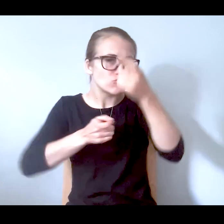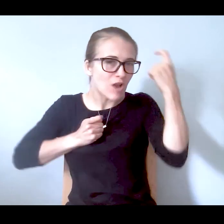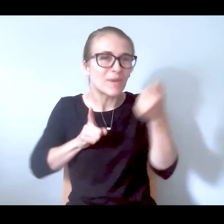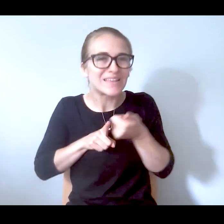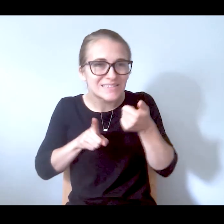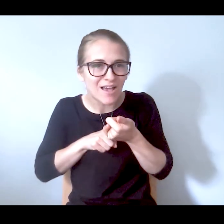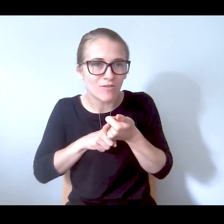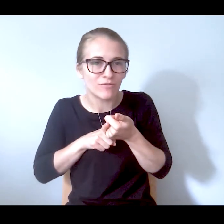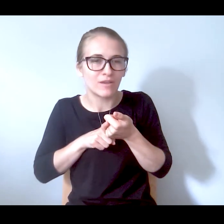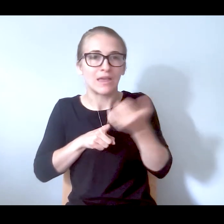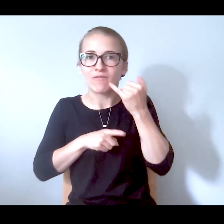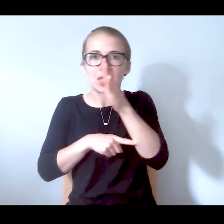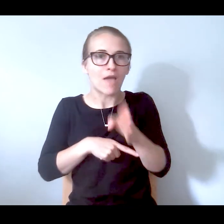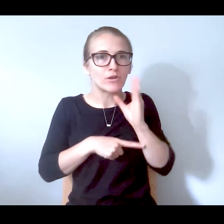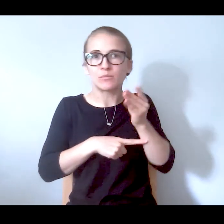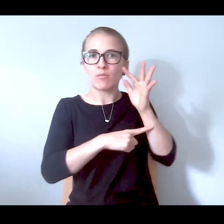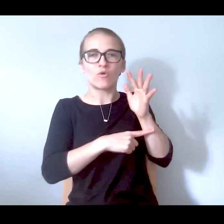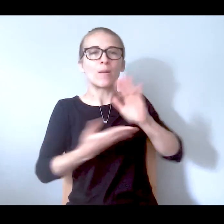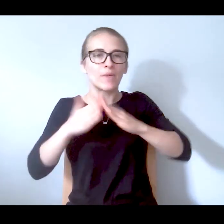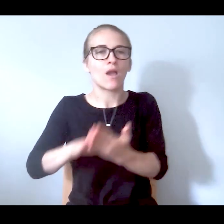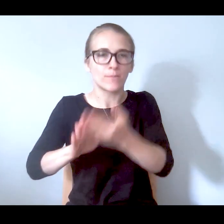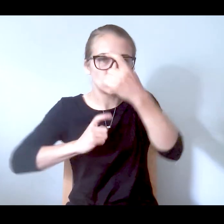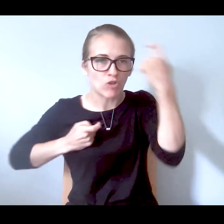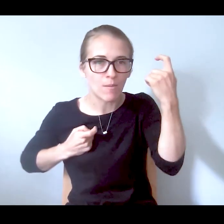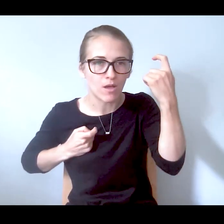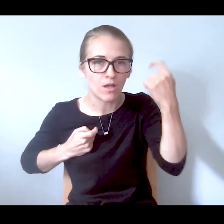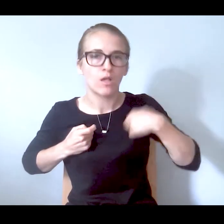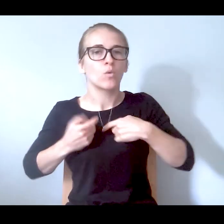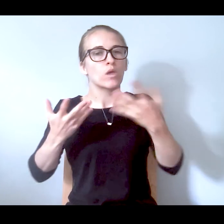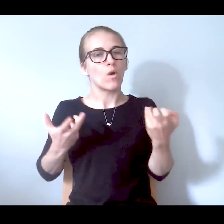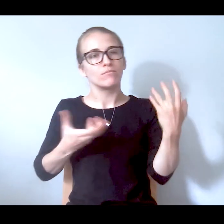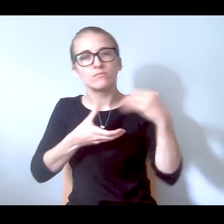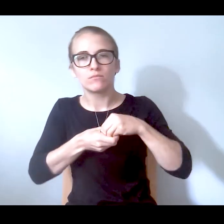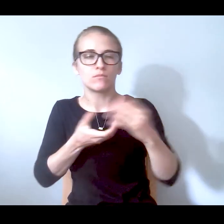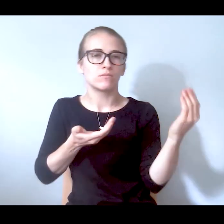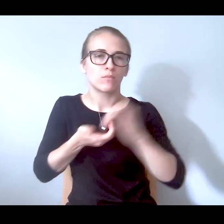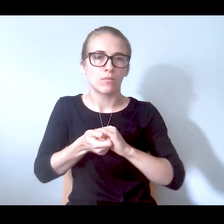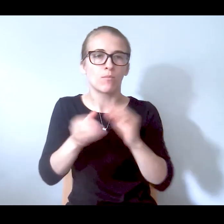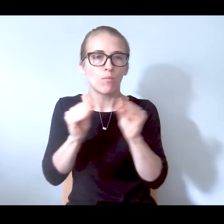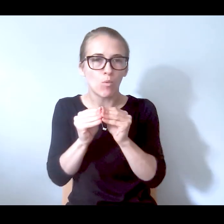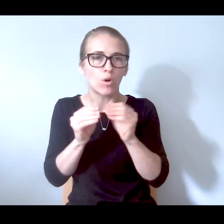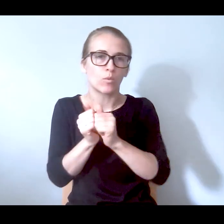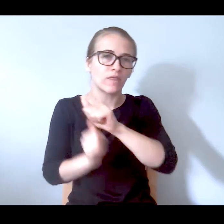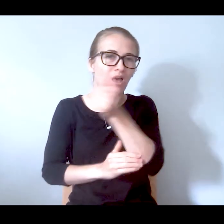symptoms could be traumatic for someone who's never experienced it before. So we want to be nor in coalition with other things